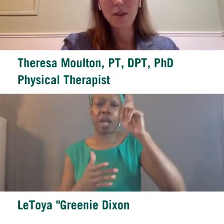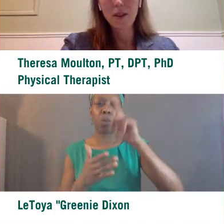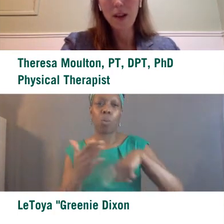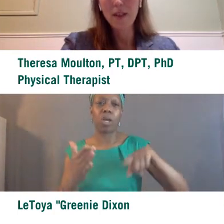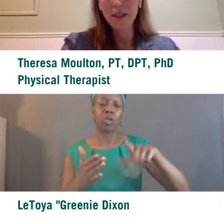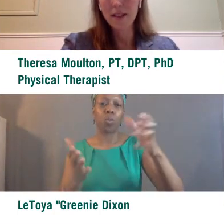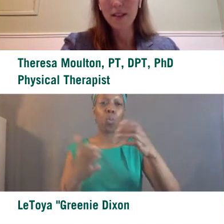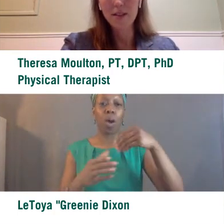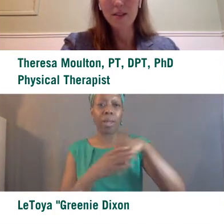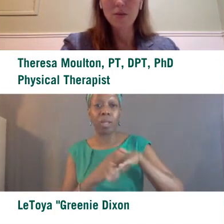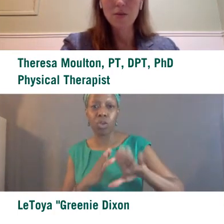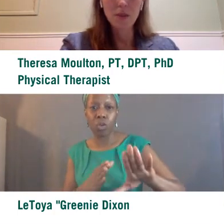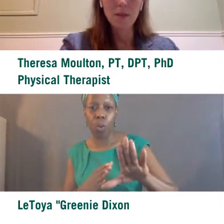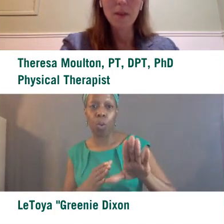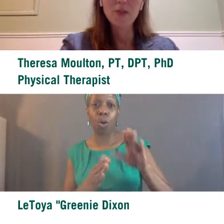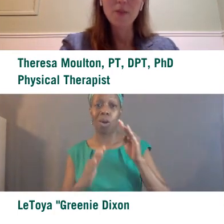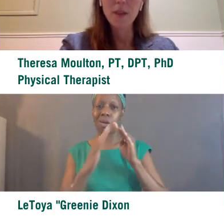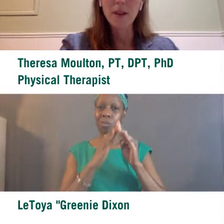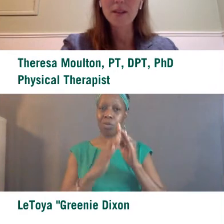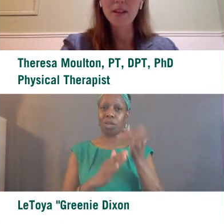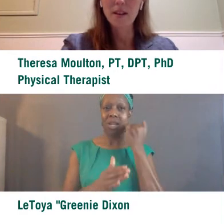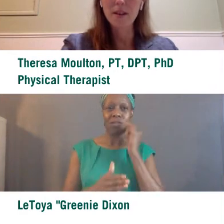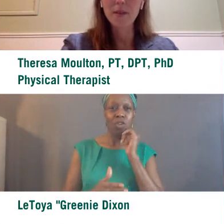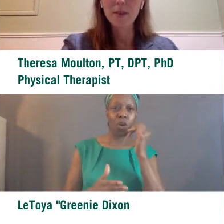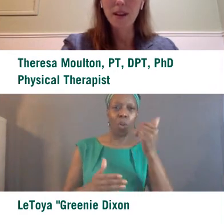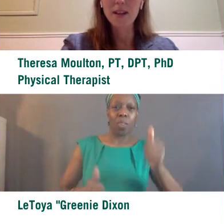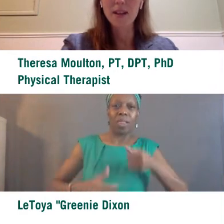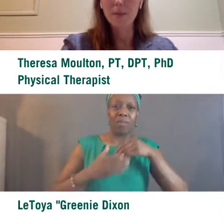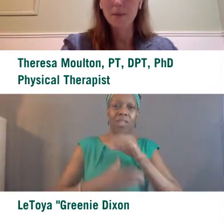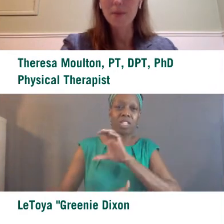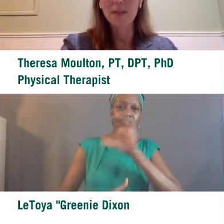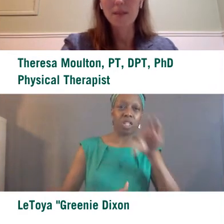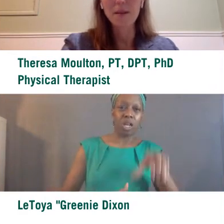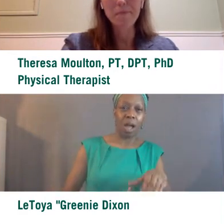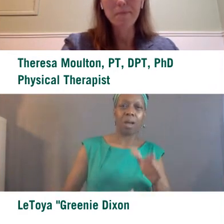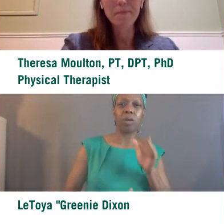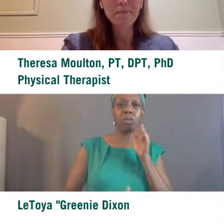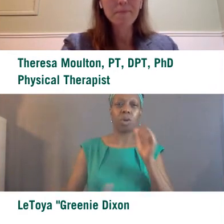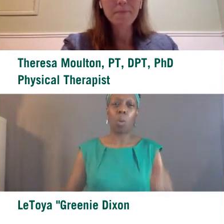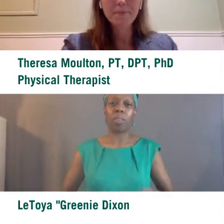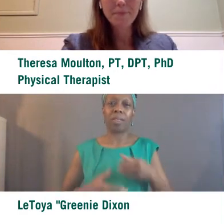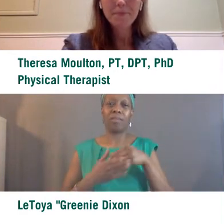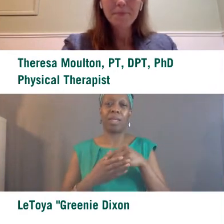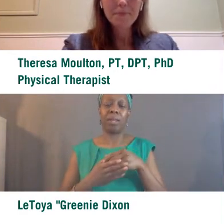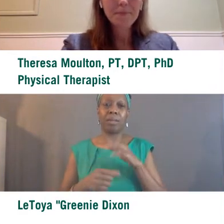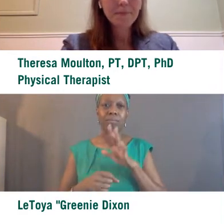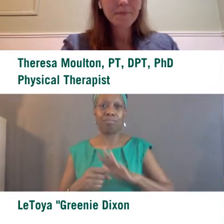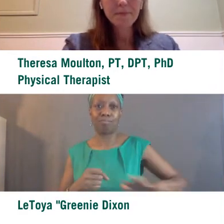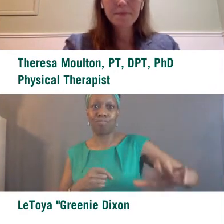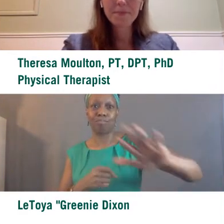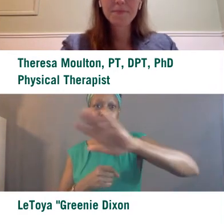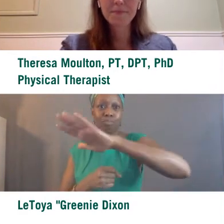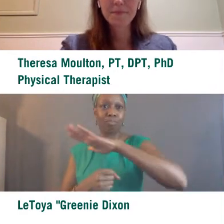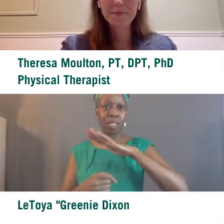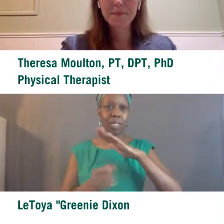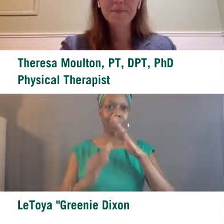or have access to a metropolitan area with that type of a system. And we'll make sure that any of the resources